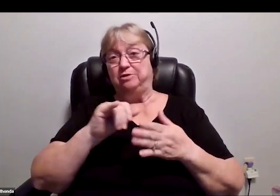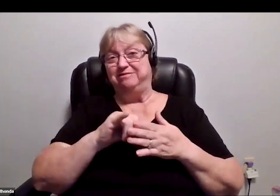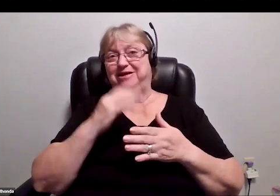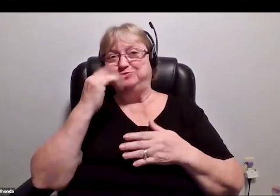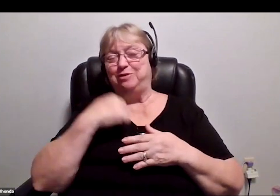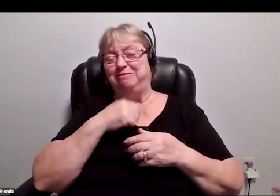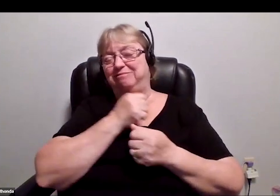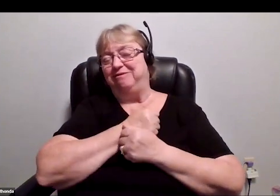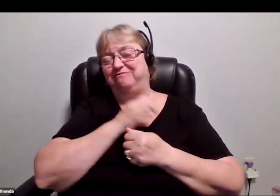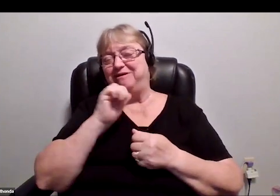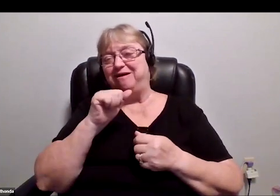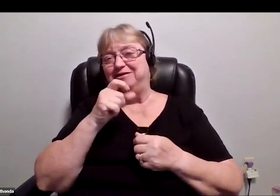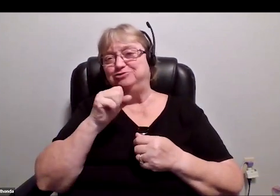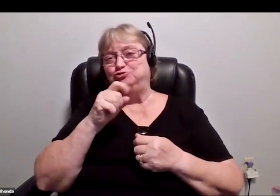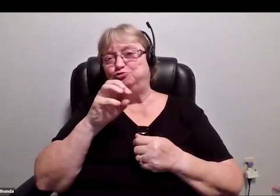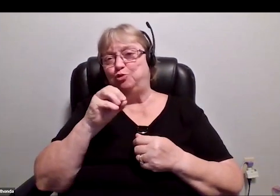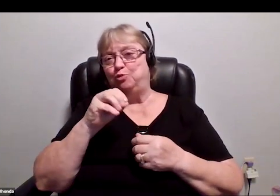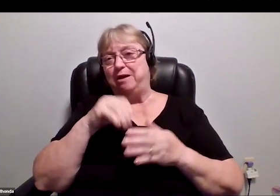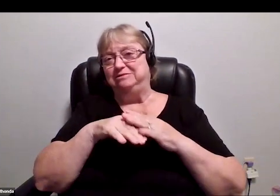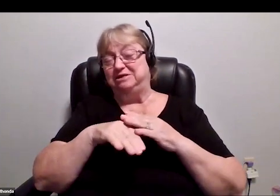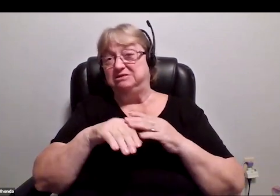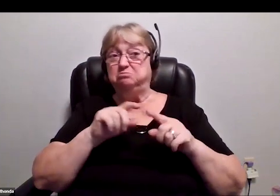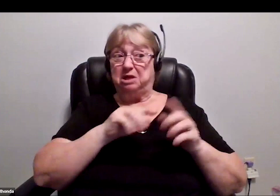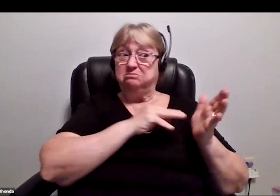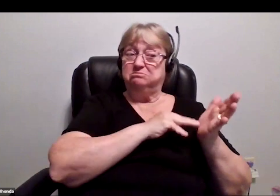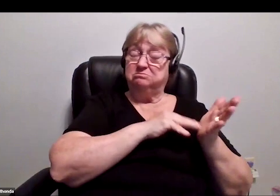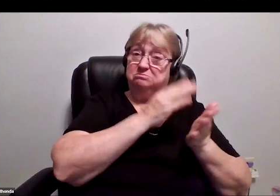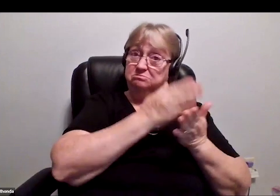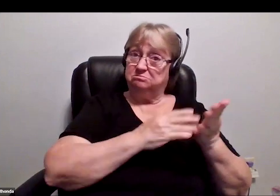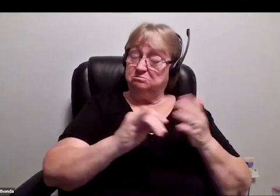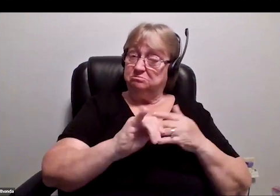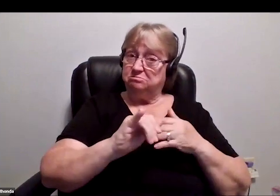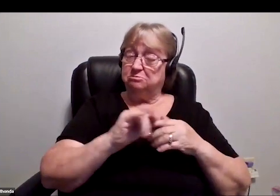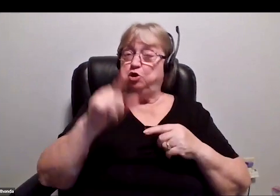but there's a medical context to this as well. When we start thinking about disabled bodies